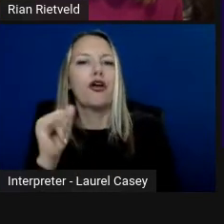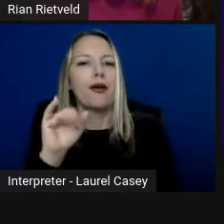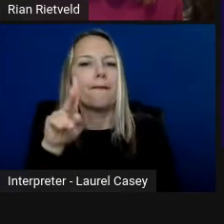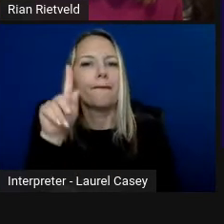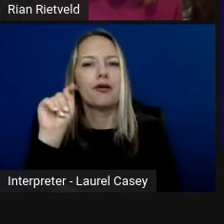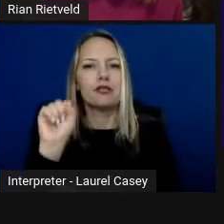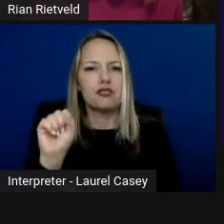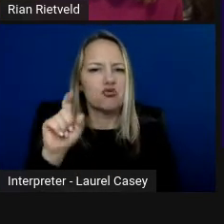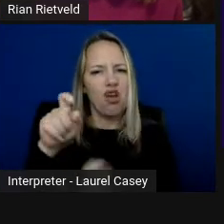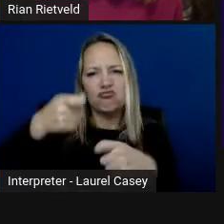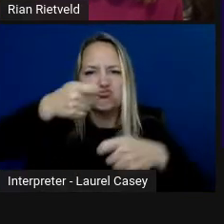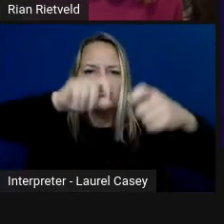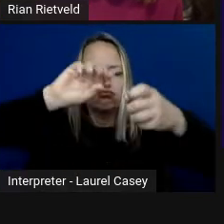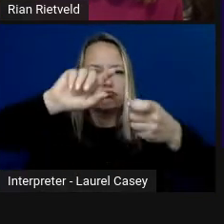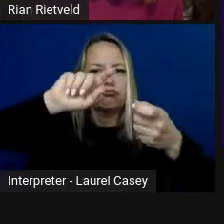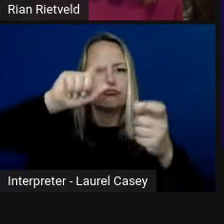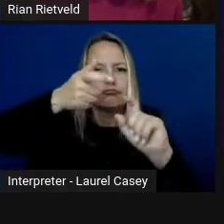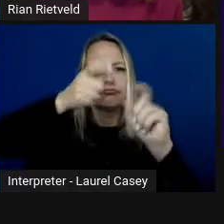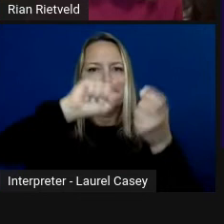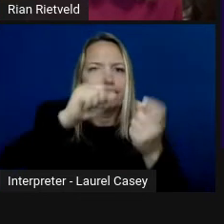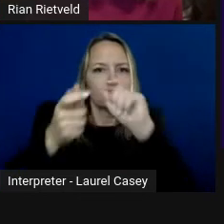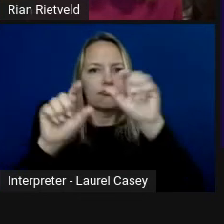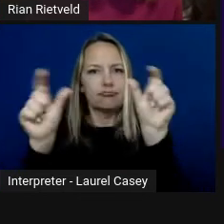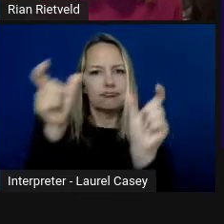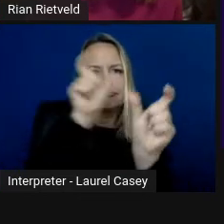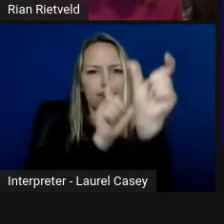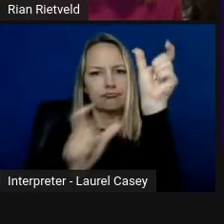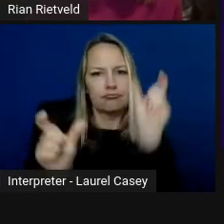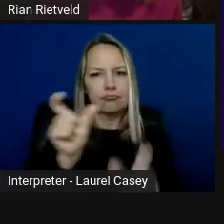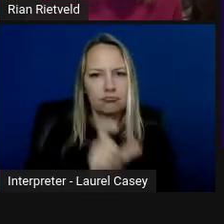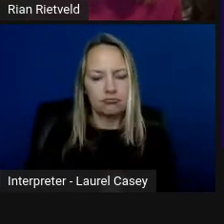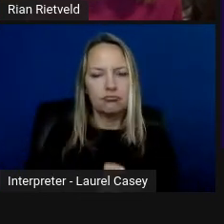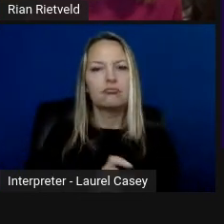and scoot the legend around a little bit.